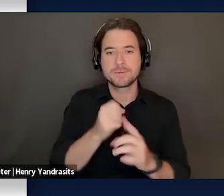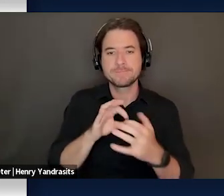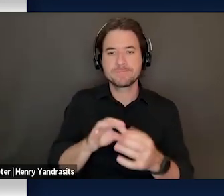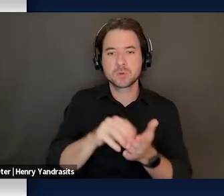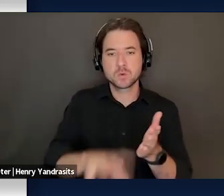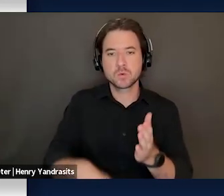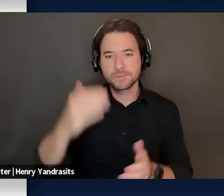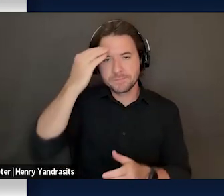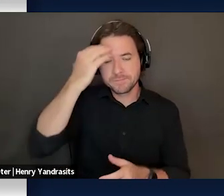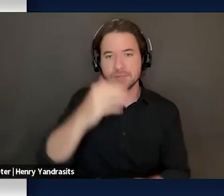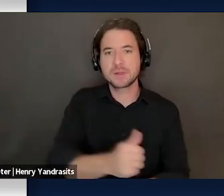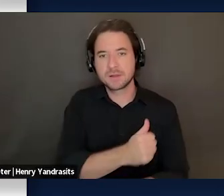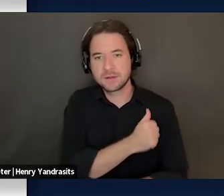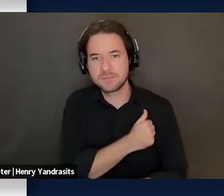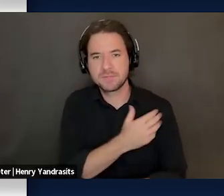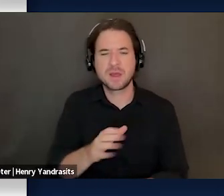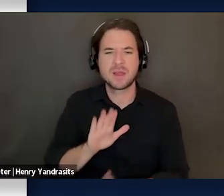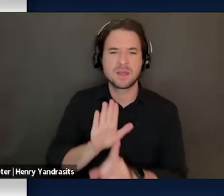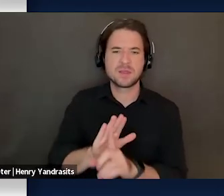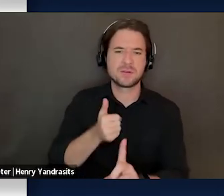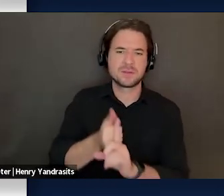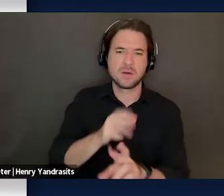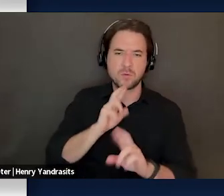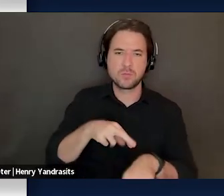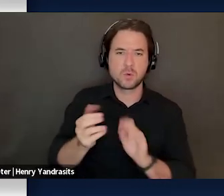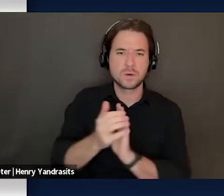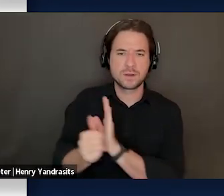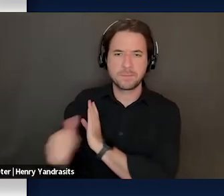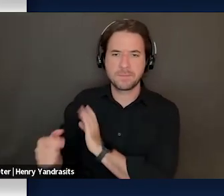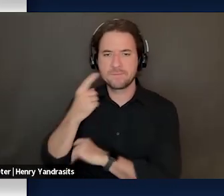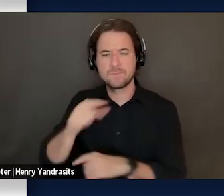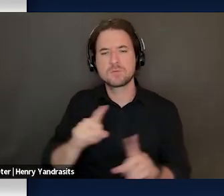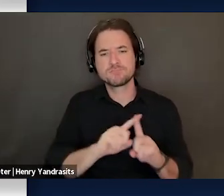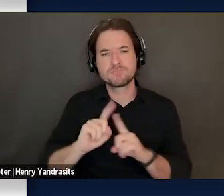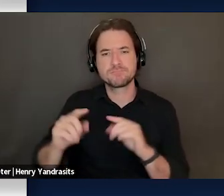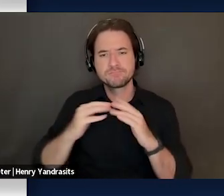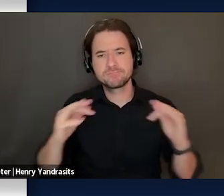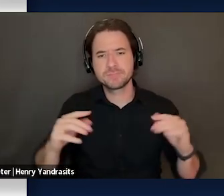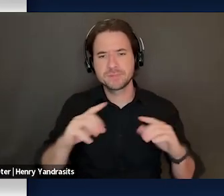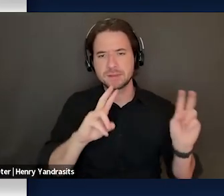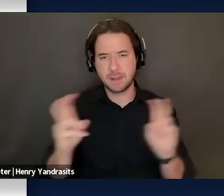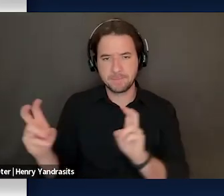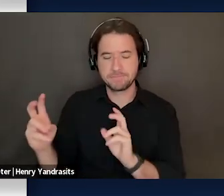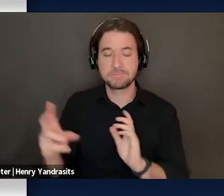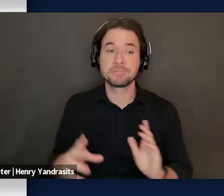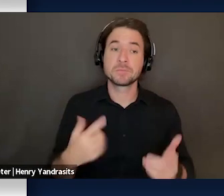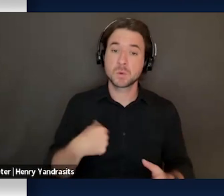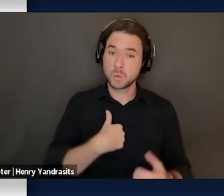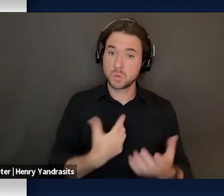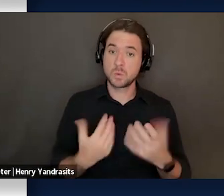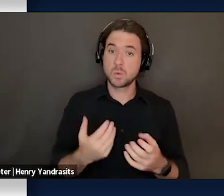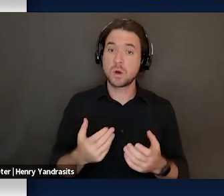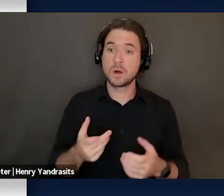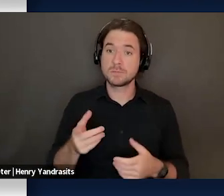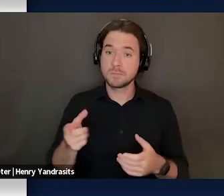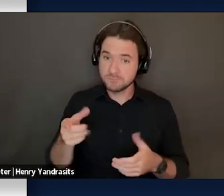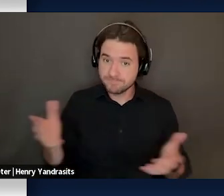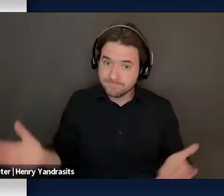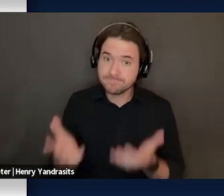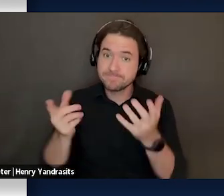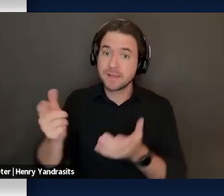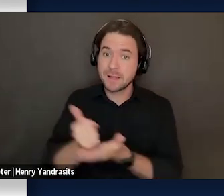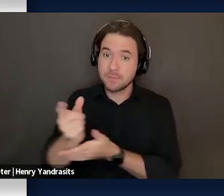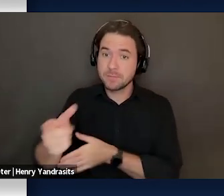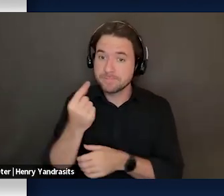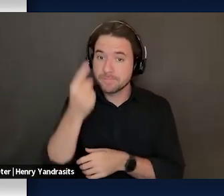attitudes and their self-reported competencies with, uh, various different topics that we had. So we wanted to get them to understand some of the barriers that exist.